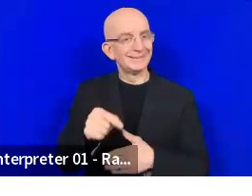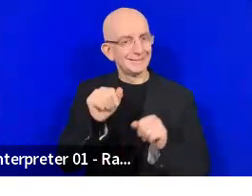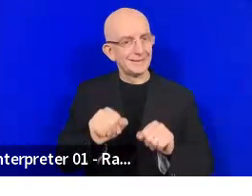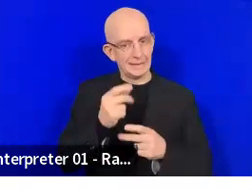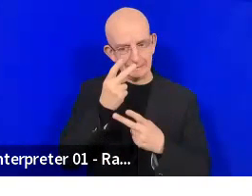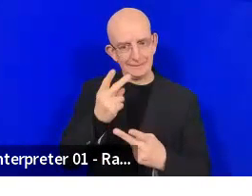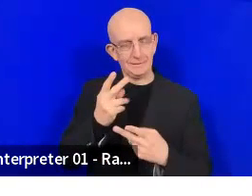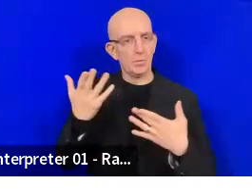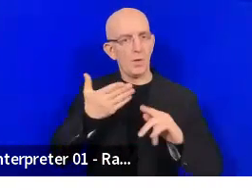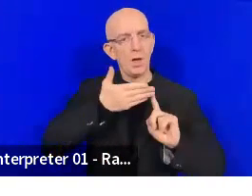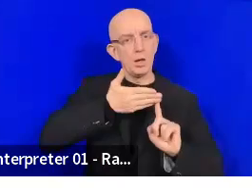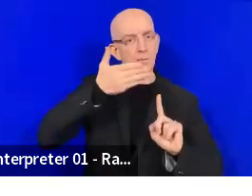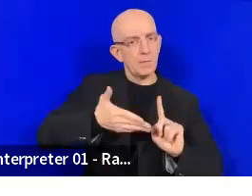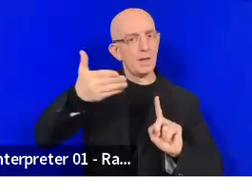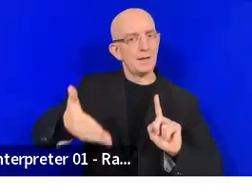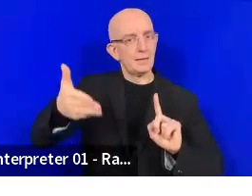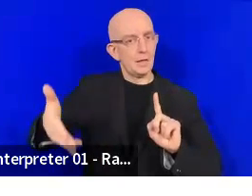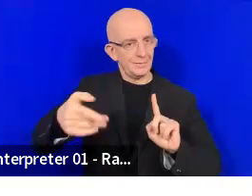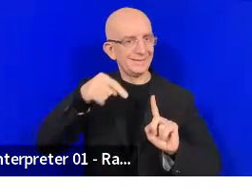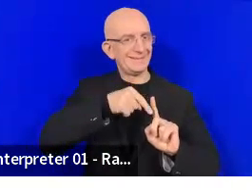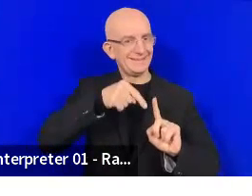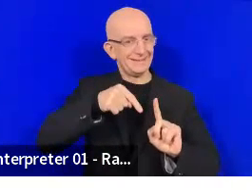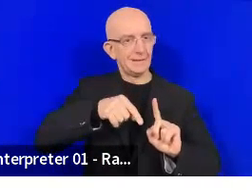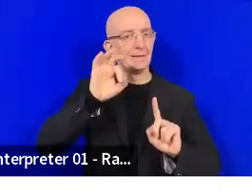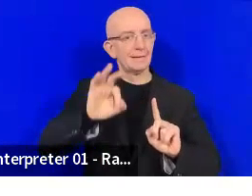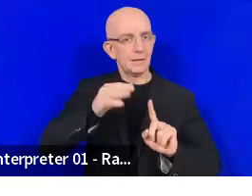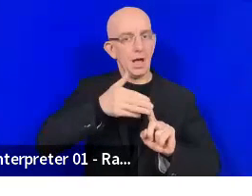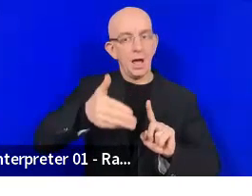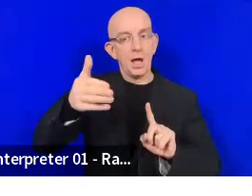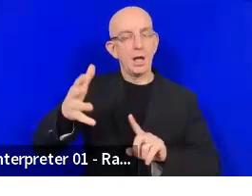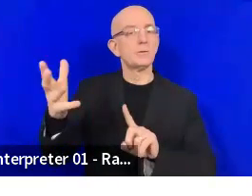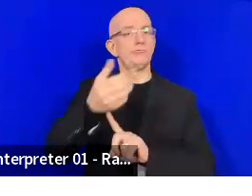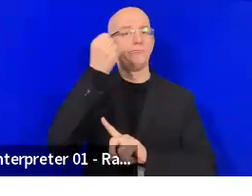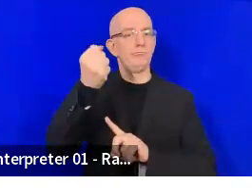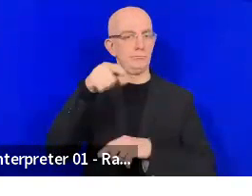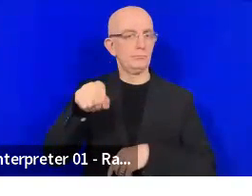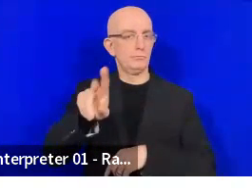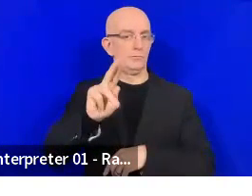This Action Agenda will be presented directly to the President of the UN General Assembly